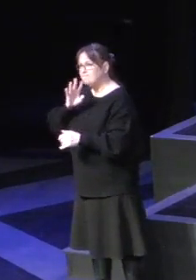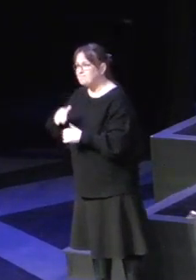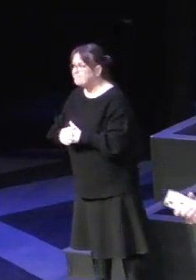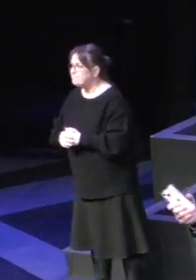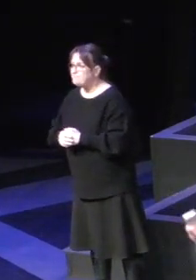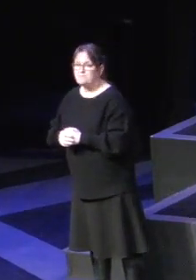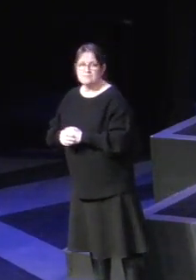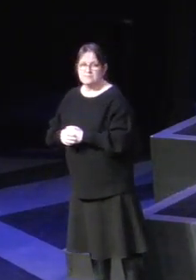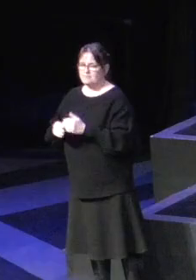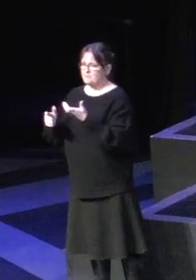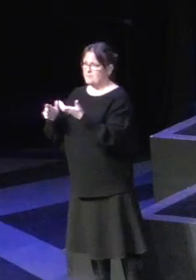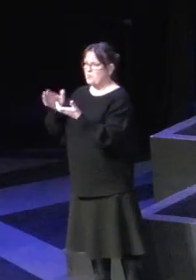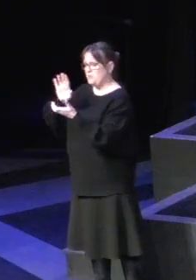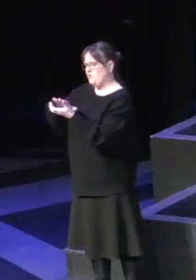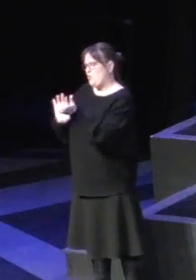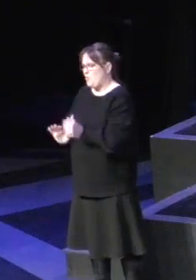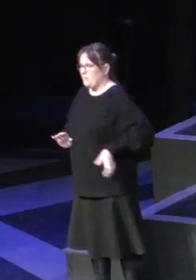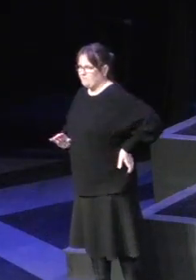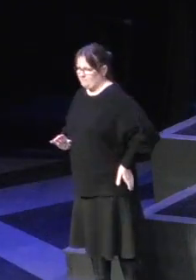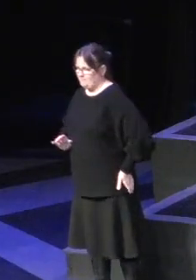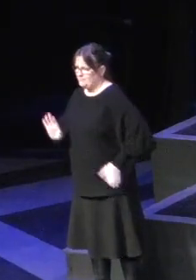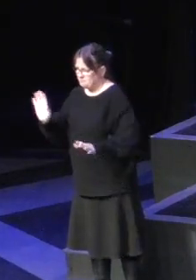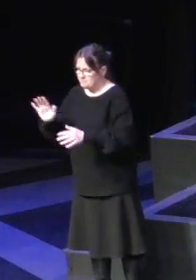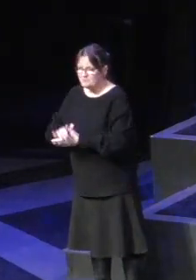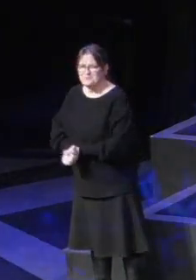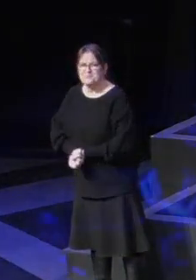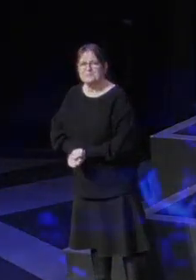You can put your phone away. Wow.